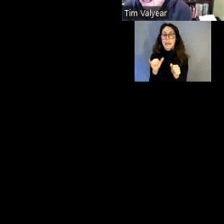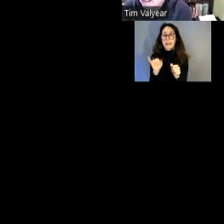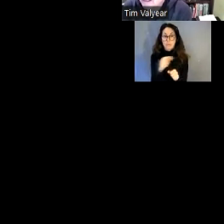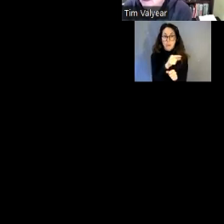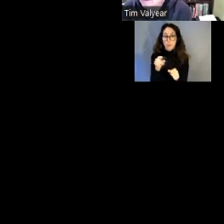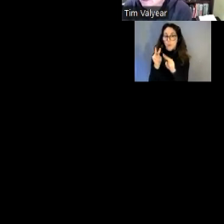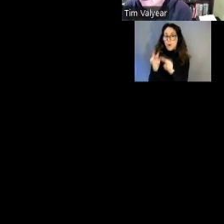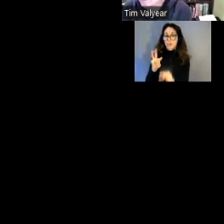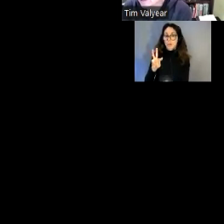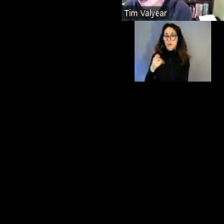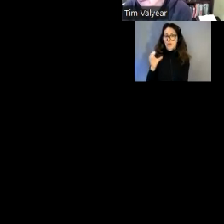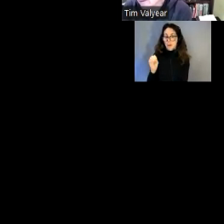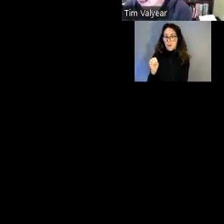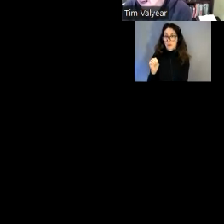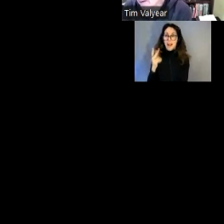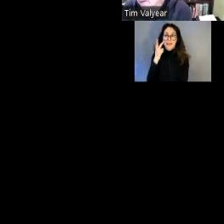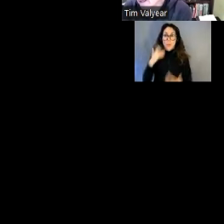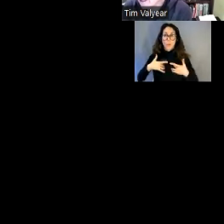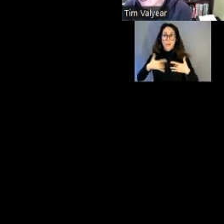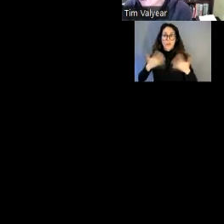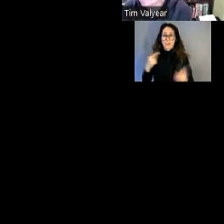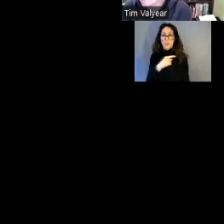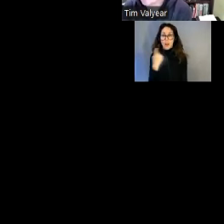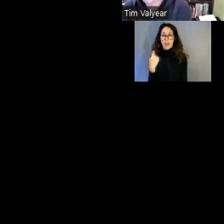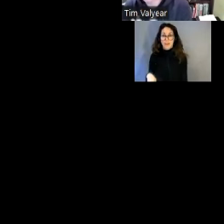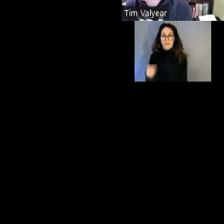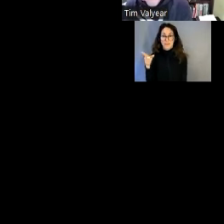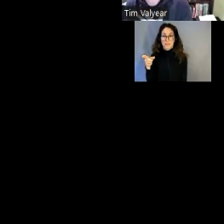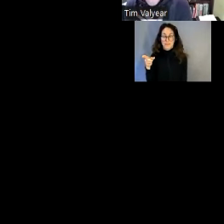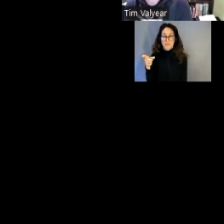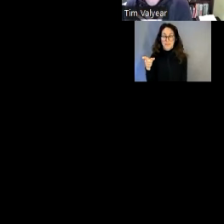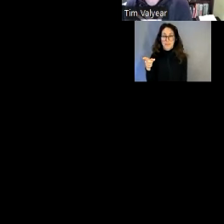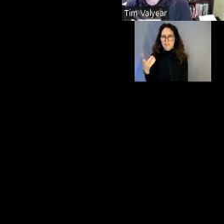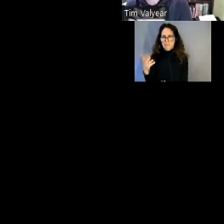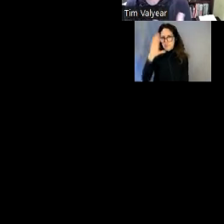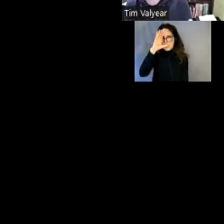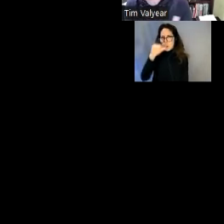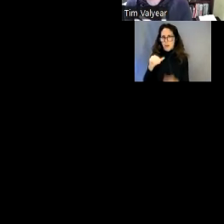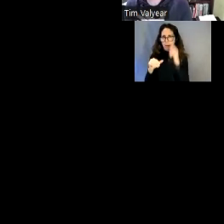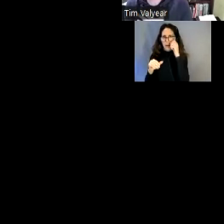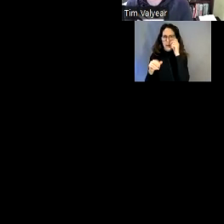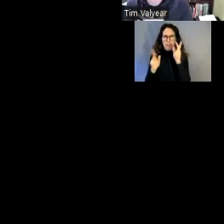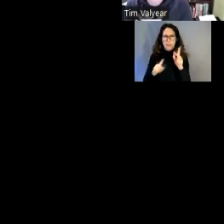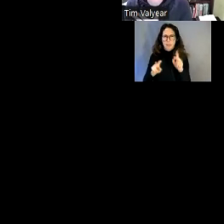away for some of you. But that Omicron happened very quickly. If you're watching the World Health Organization